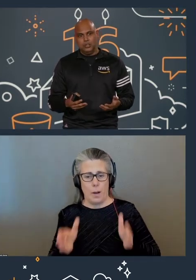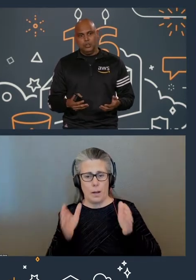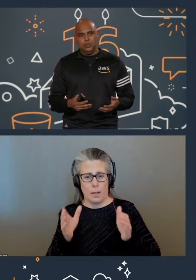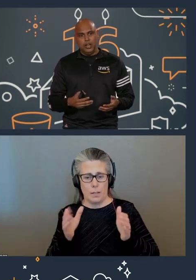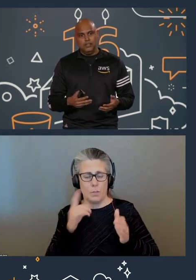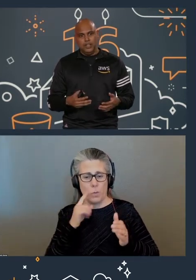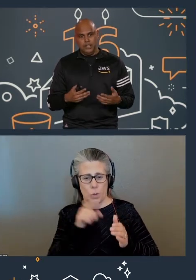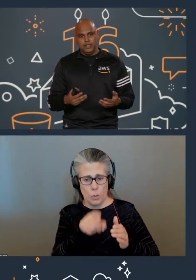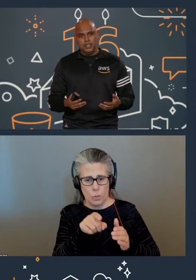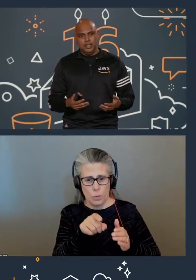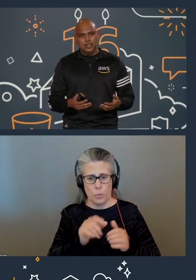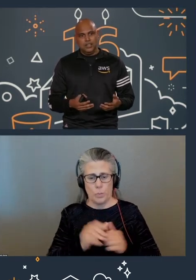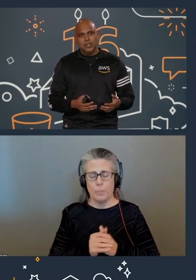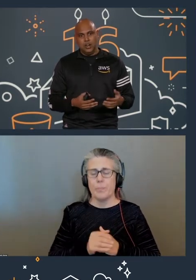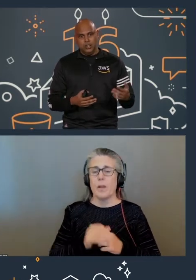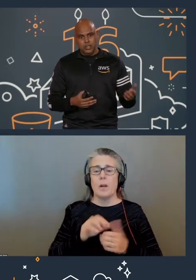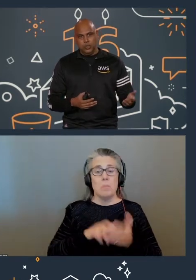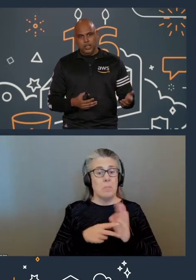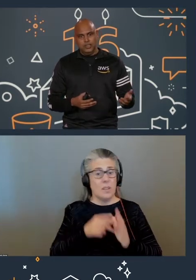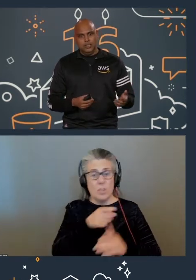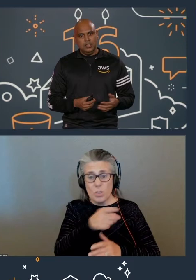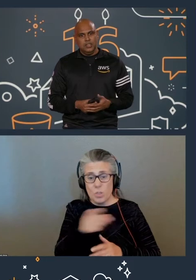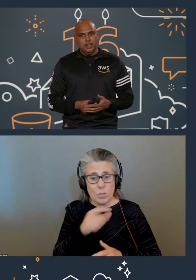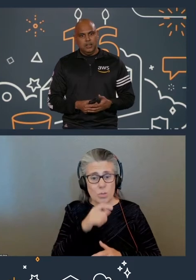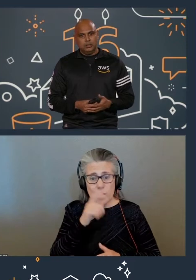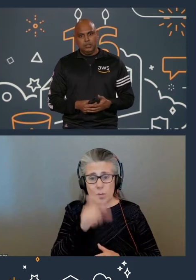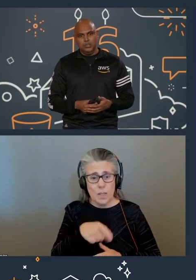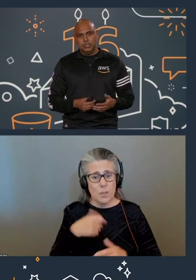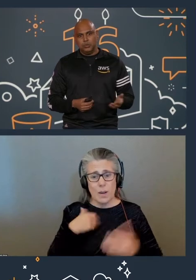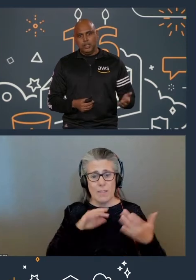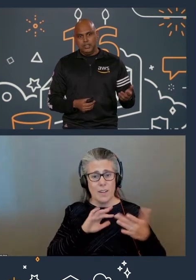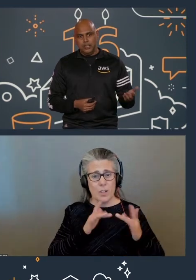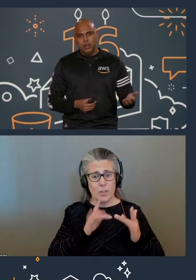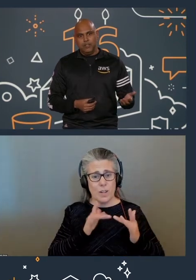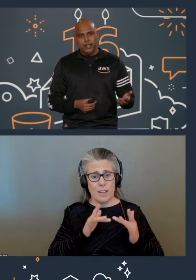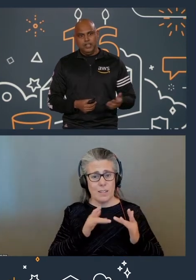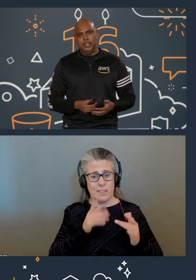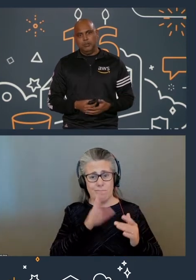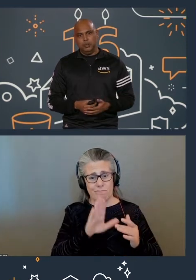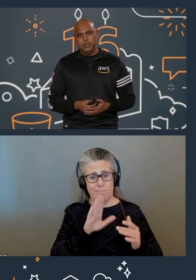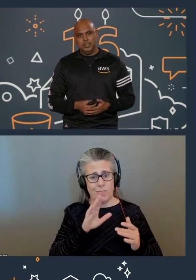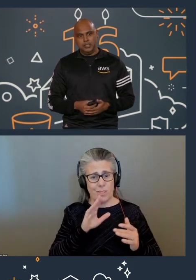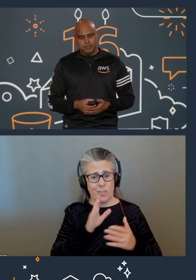to have any internet on your end, so this is why it's an offline data movement.